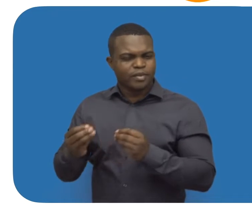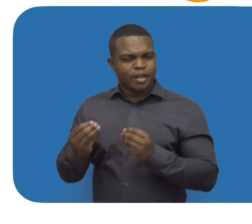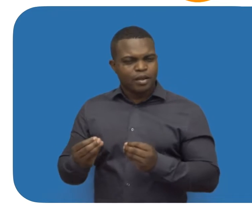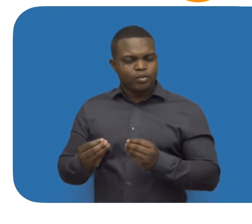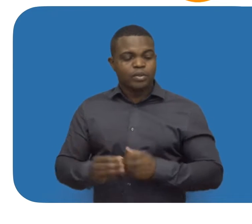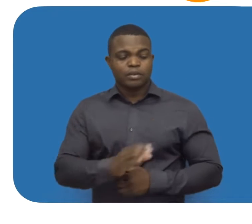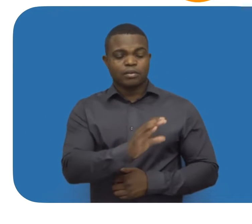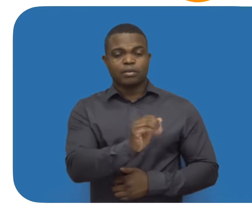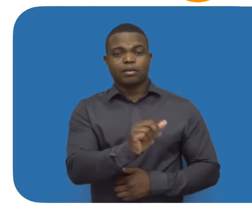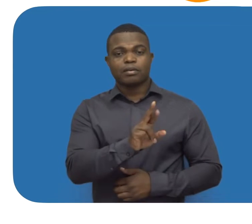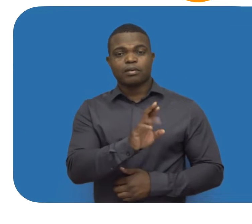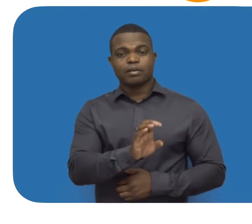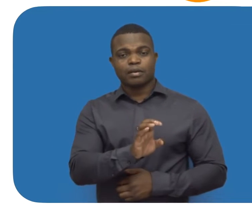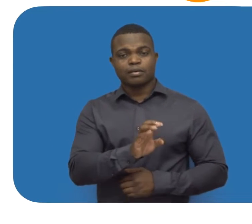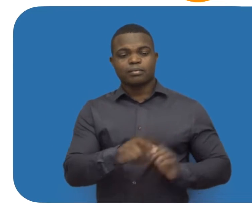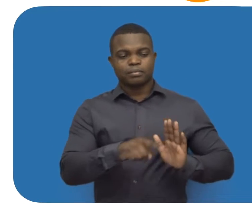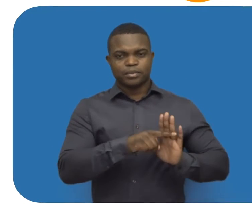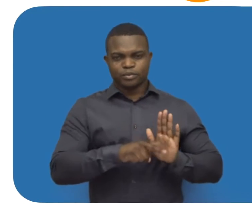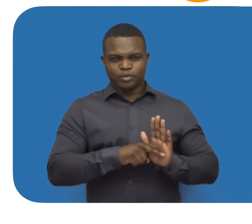CARE principles of open data ethics.